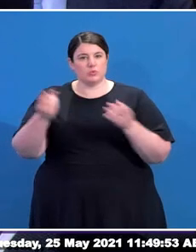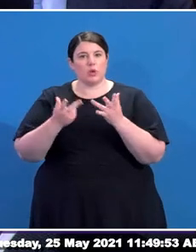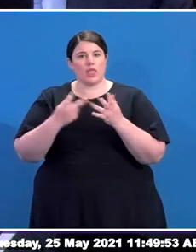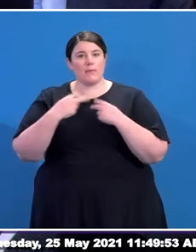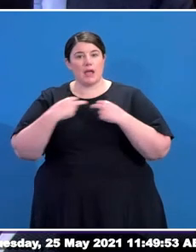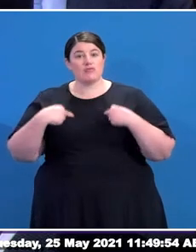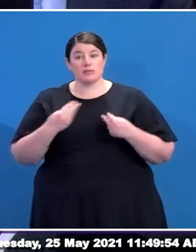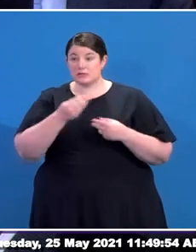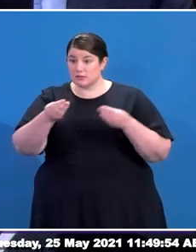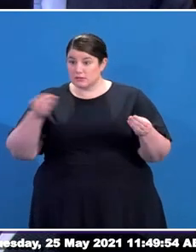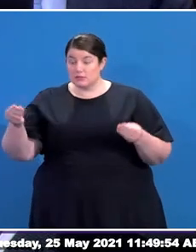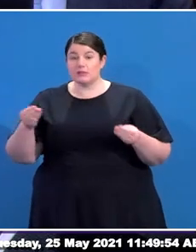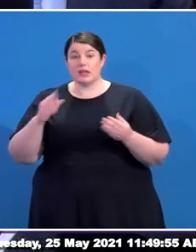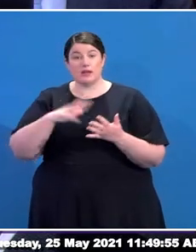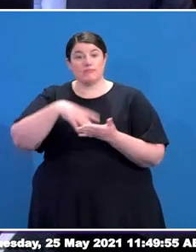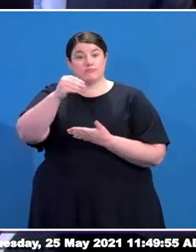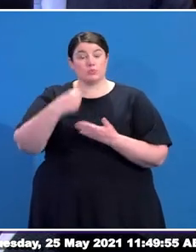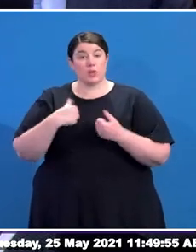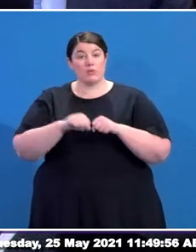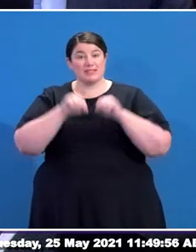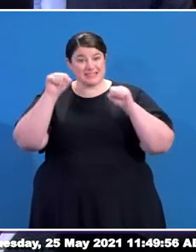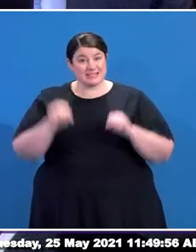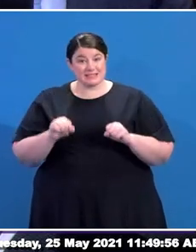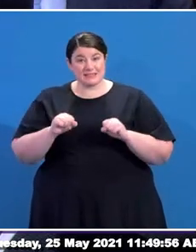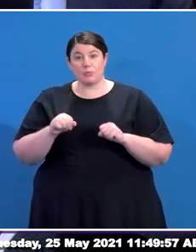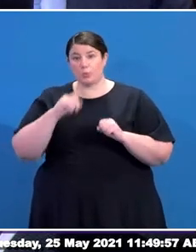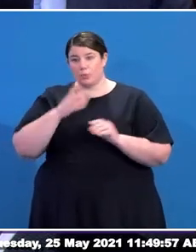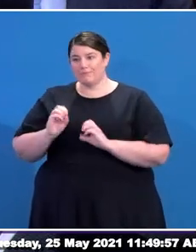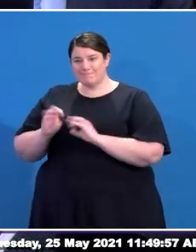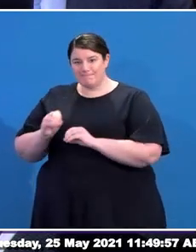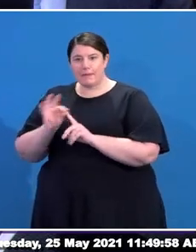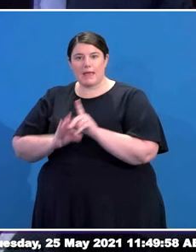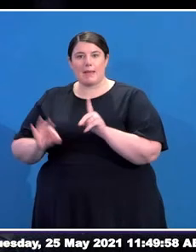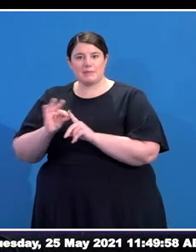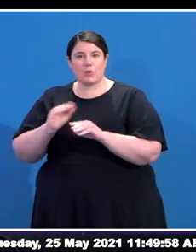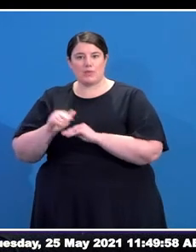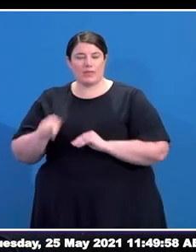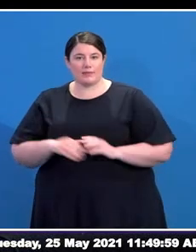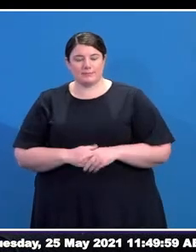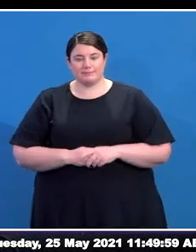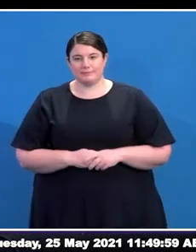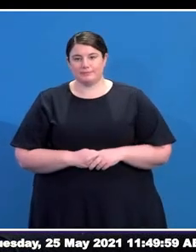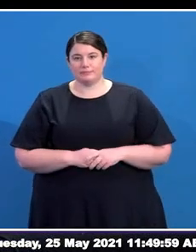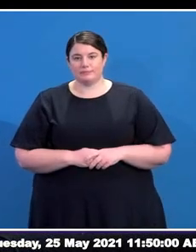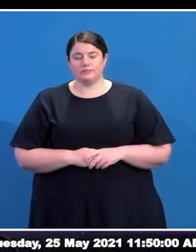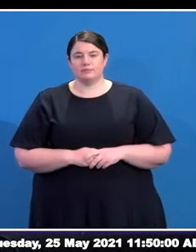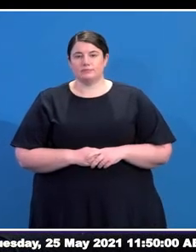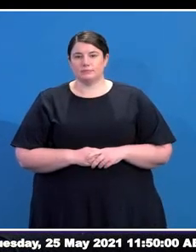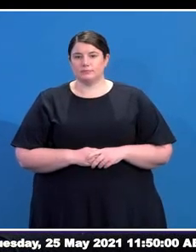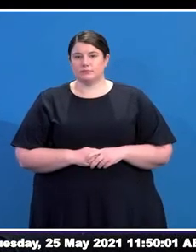onto our systems, then I will give you a further update at that time. At this stage, I take it, there's, no party